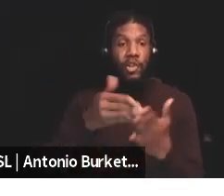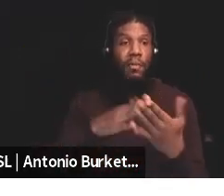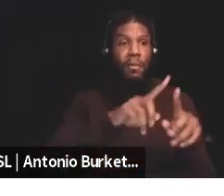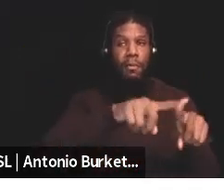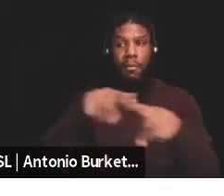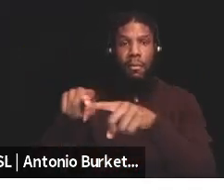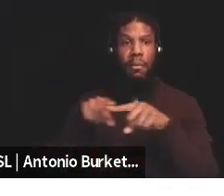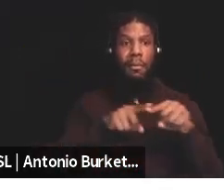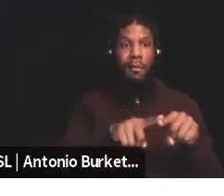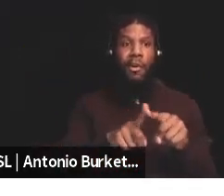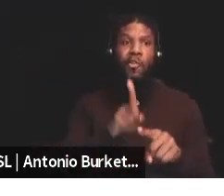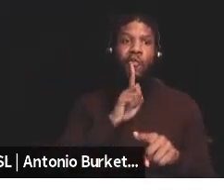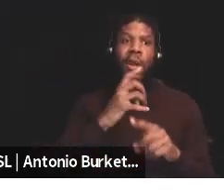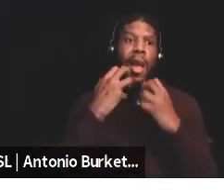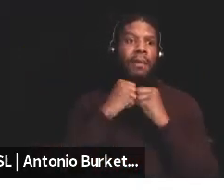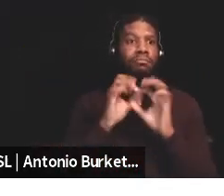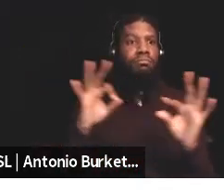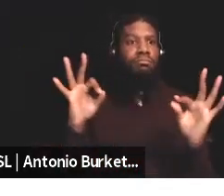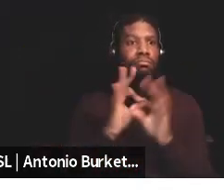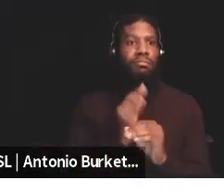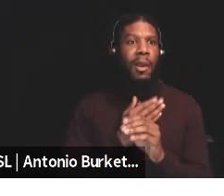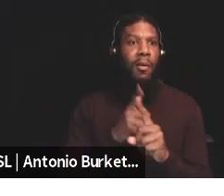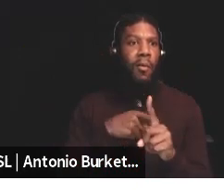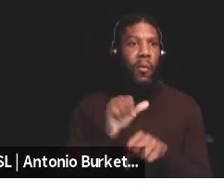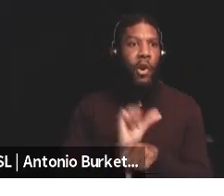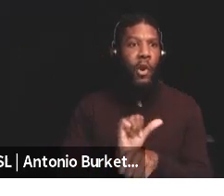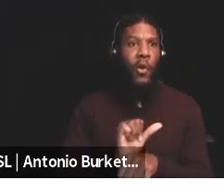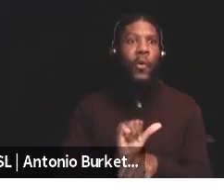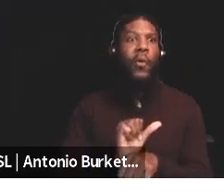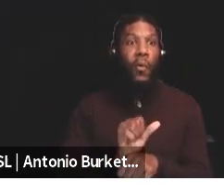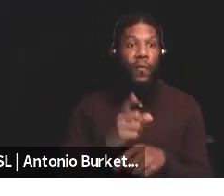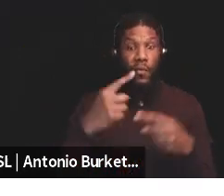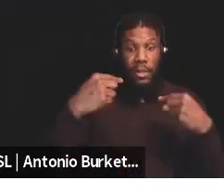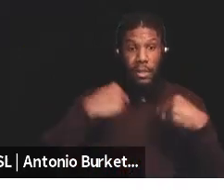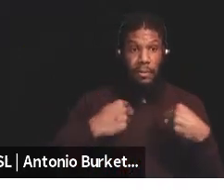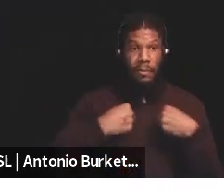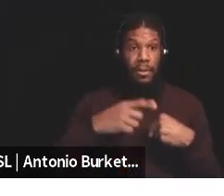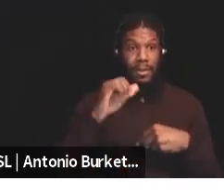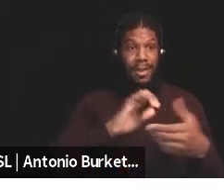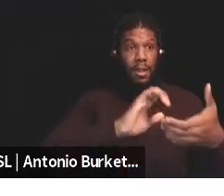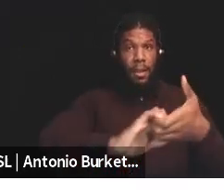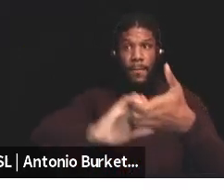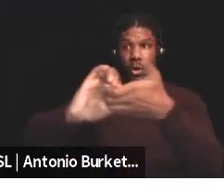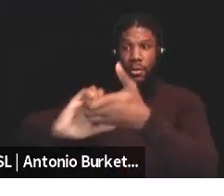is essential to the work we do. And for me, by fostering collaboration, creating community,